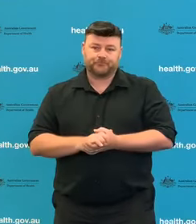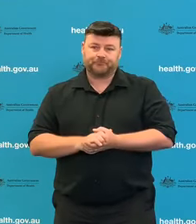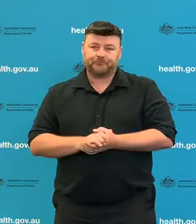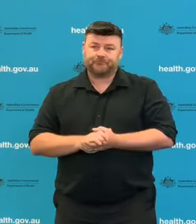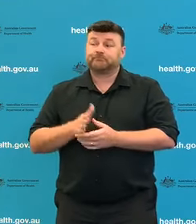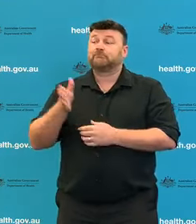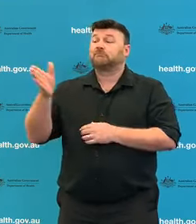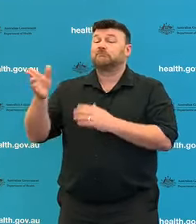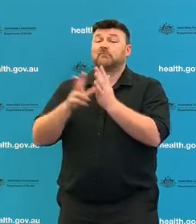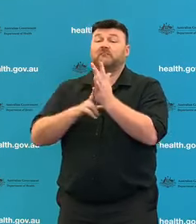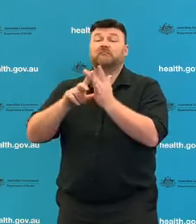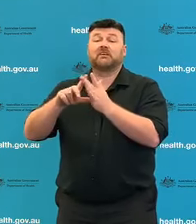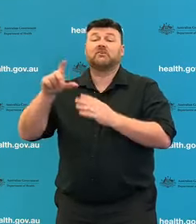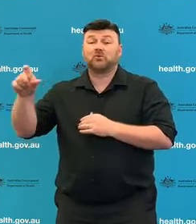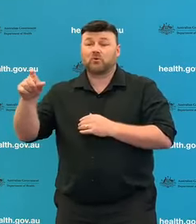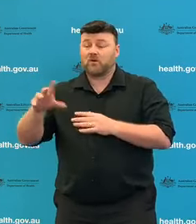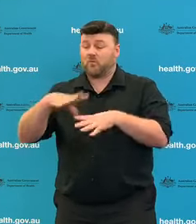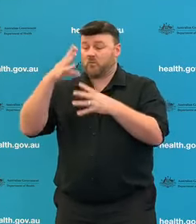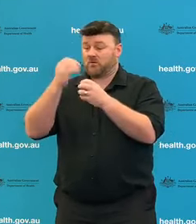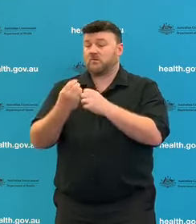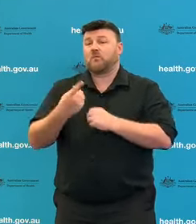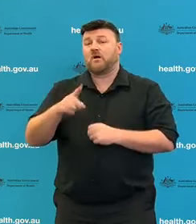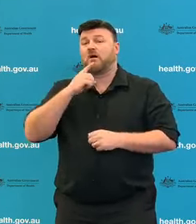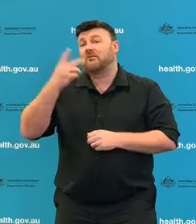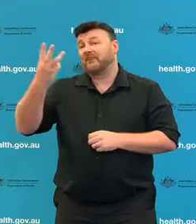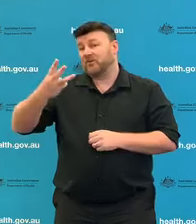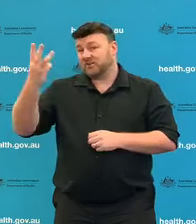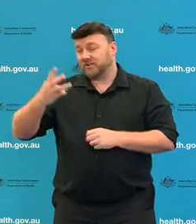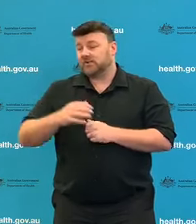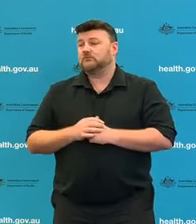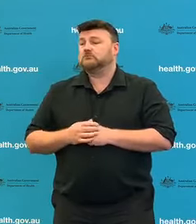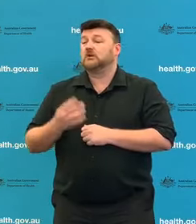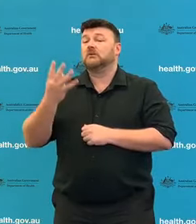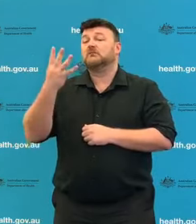113 new cases, 43 of those locally acquired